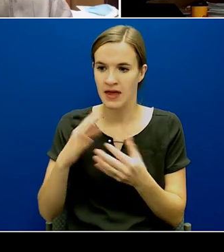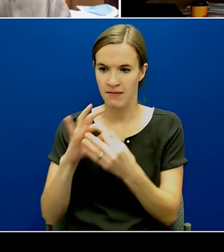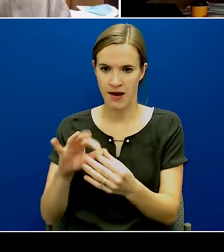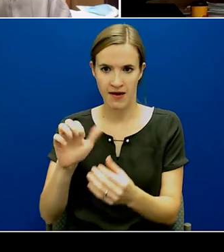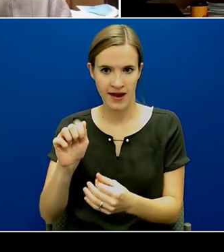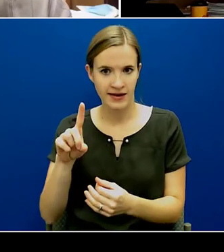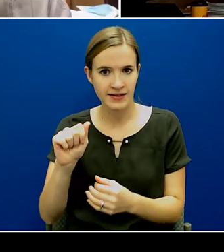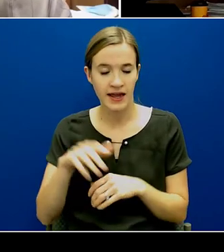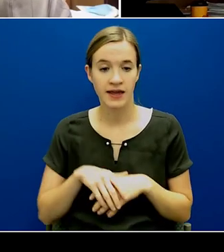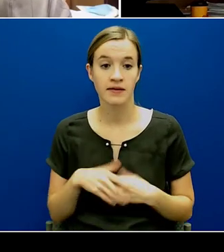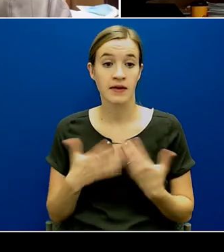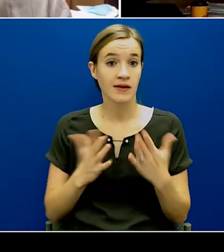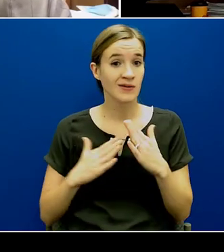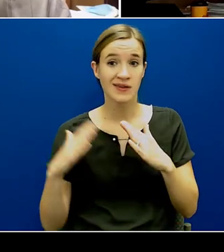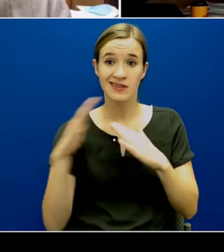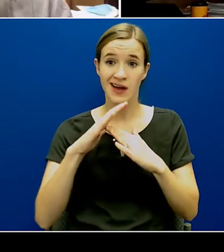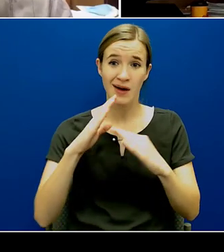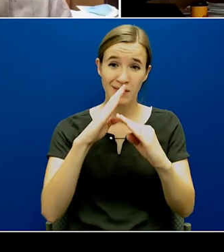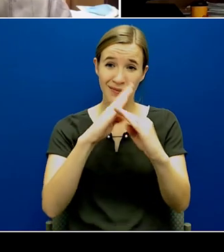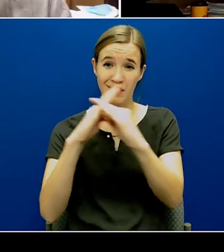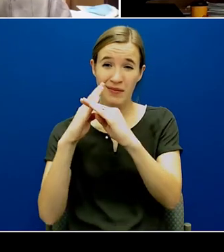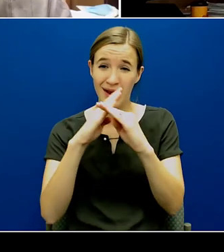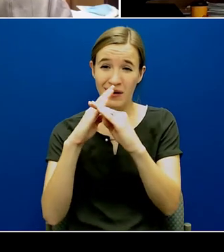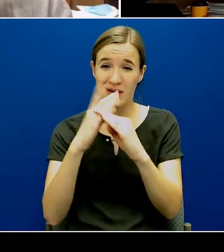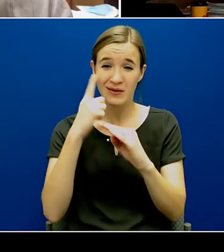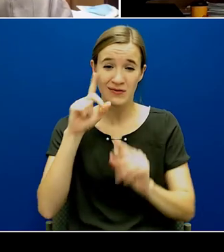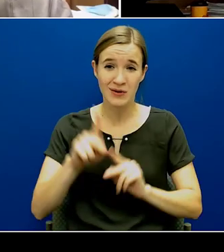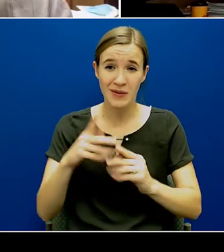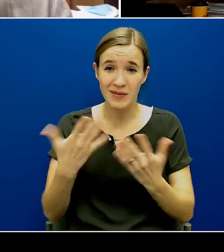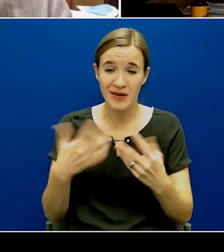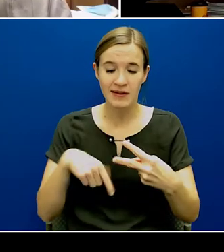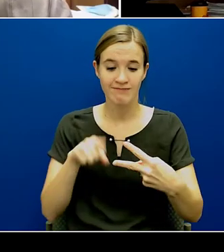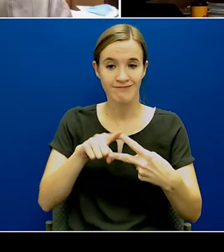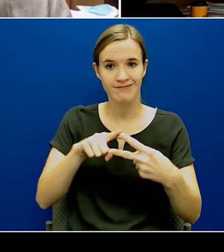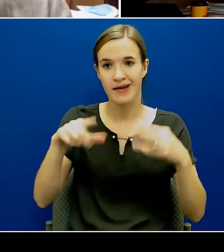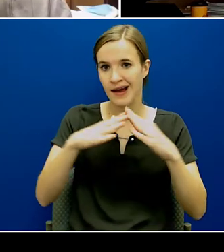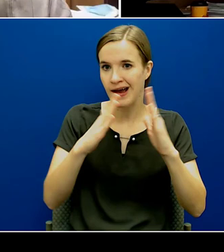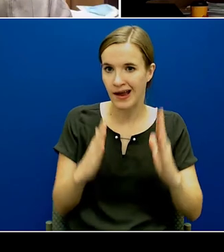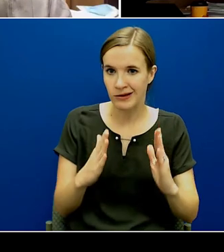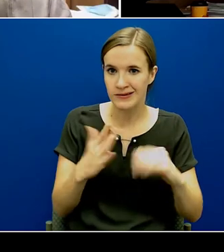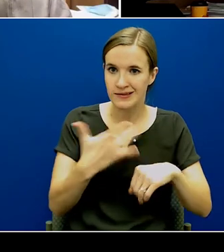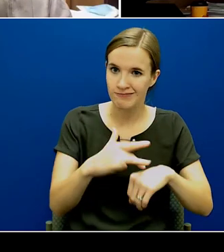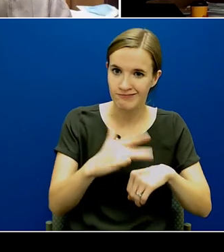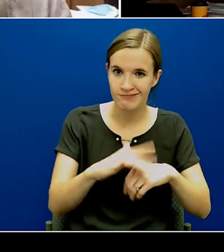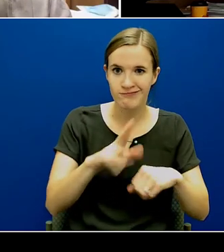hinges on it. People needing to get to work, certainly recreation and socialization just